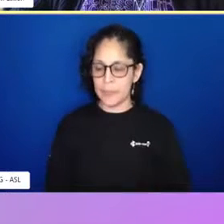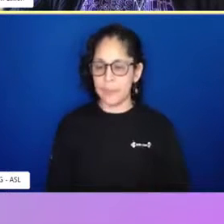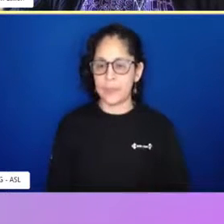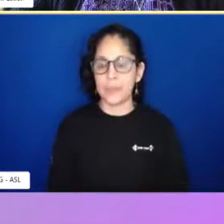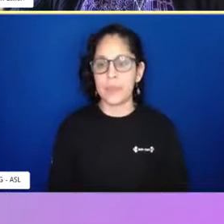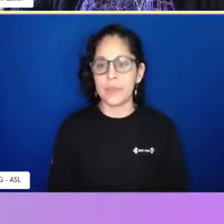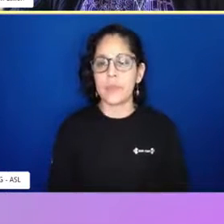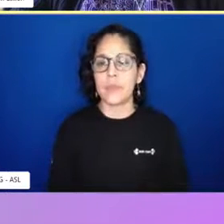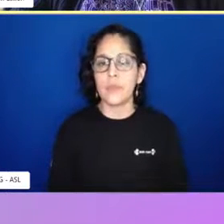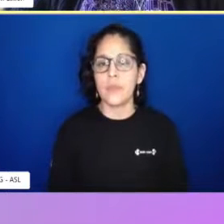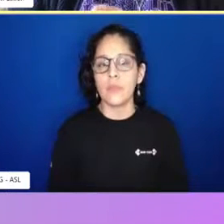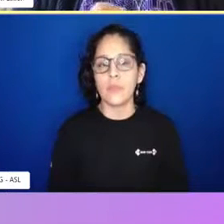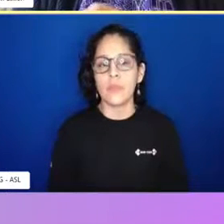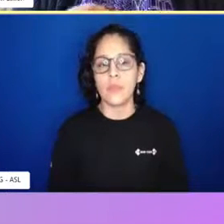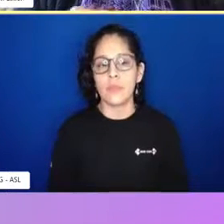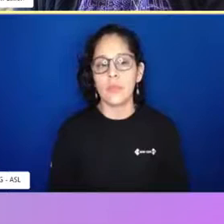later that it wasn't the characteristics